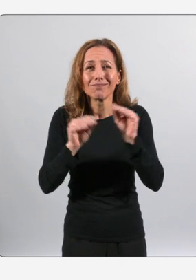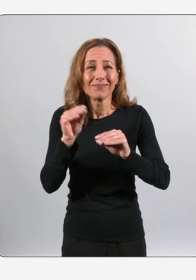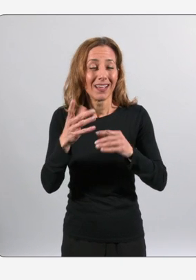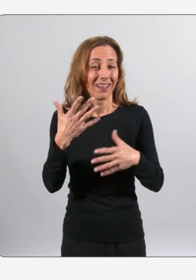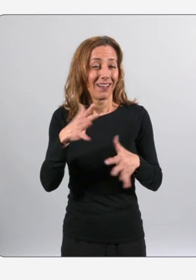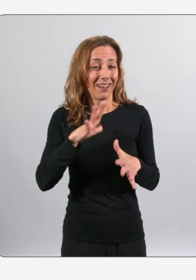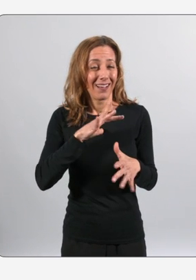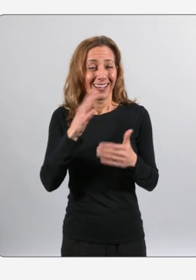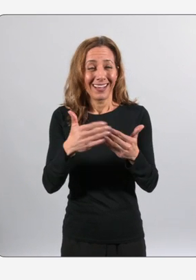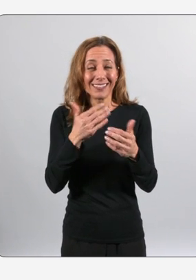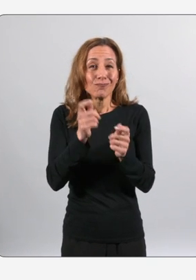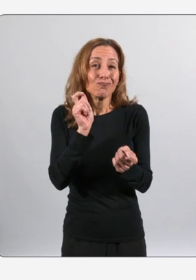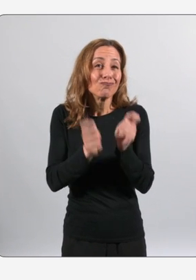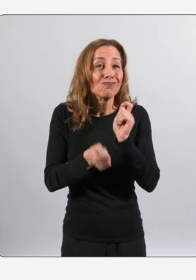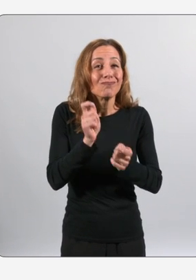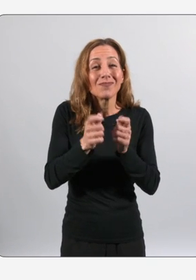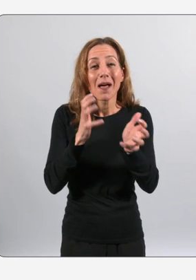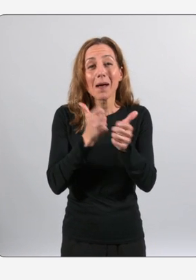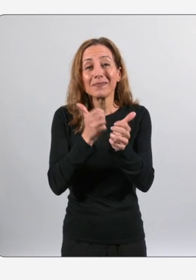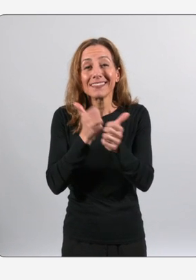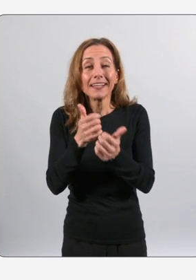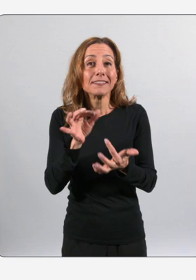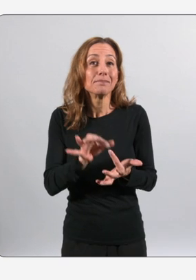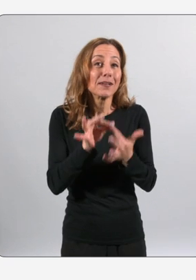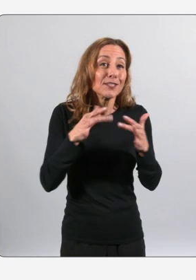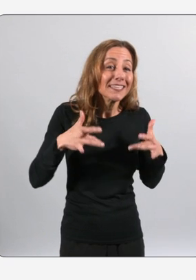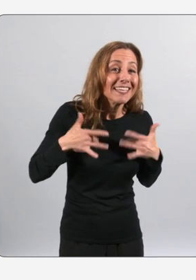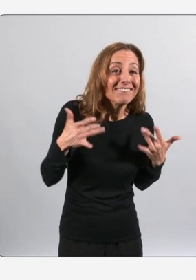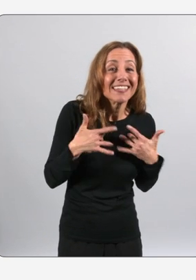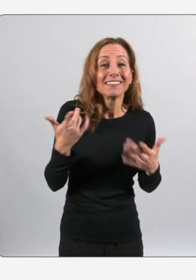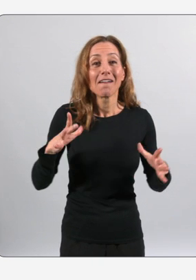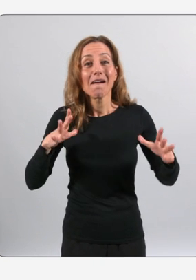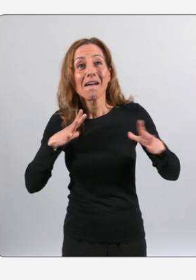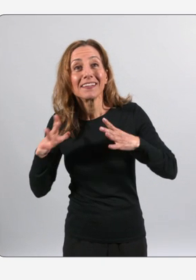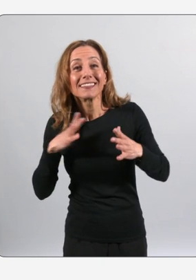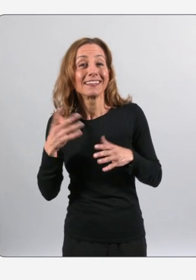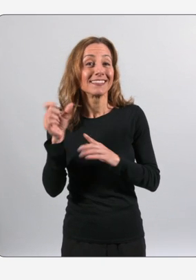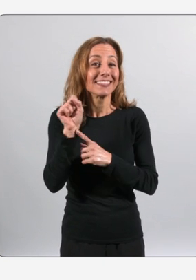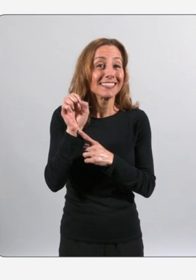really easy to update for special events, holidays or seasons.